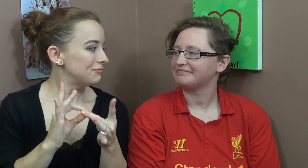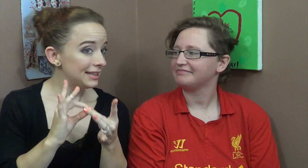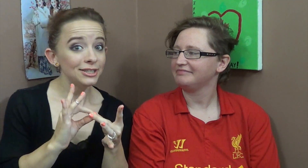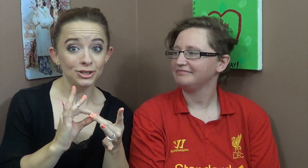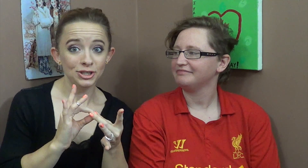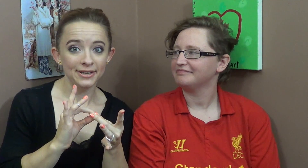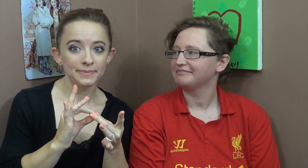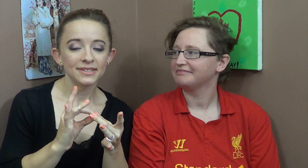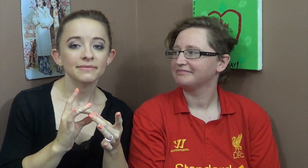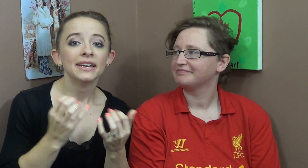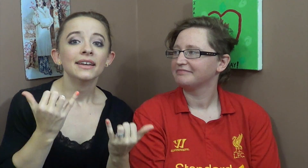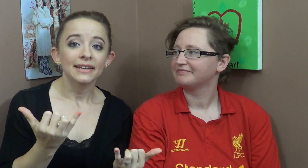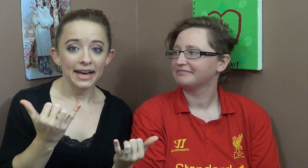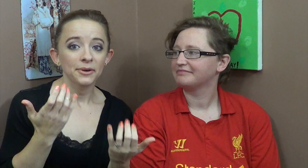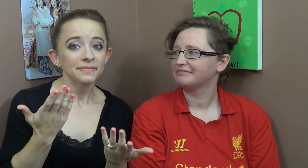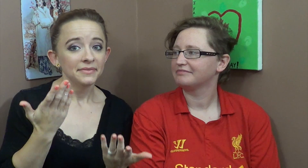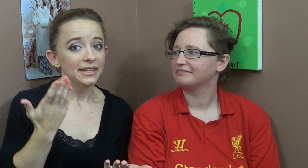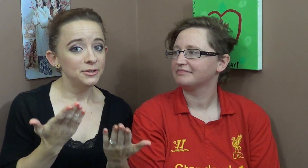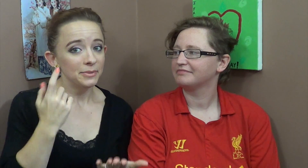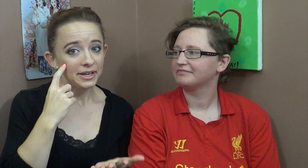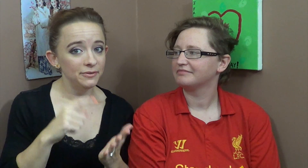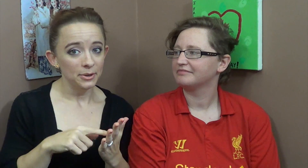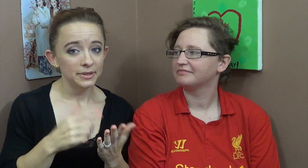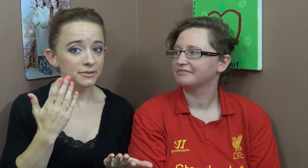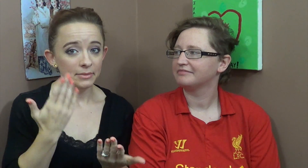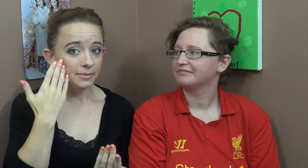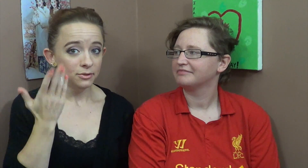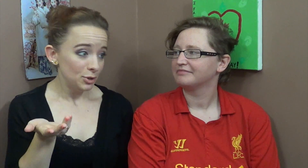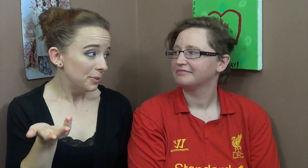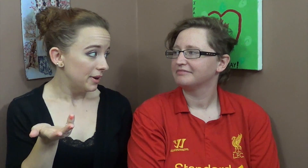relationships. Now as you might have noticed or maybe you don't